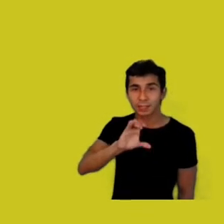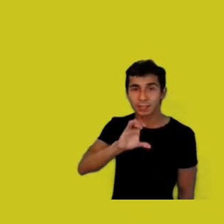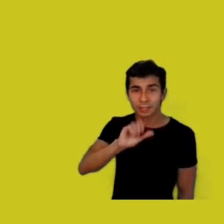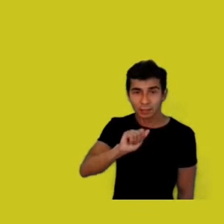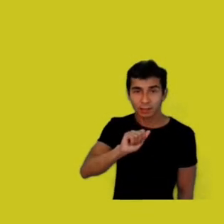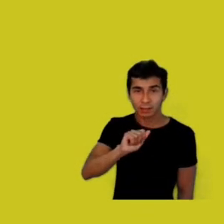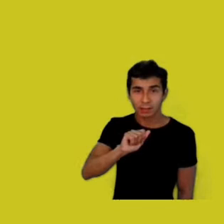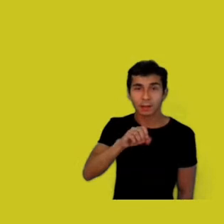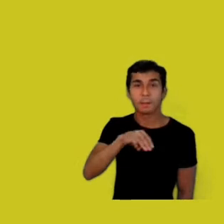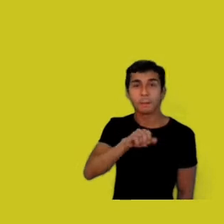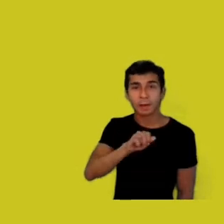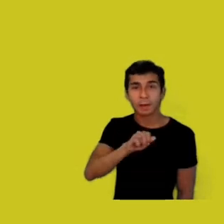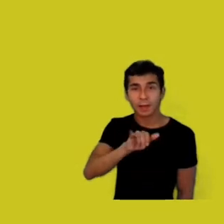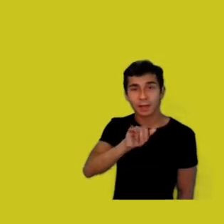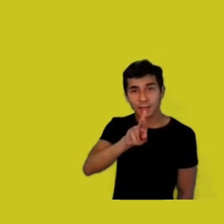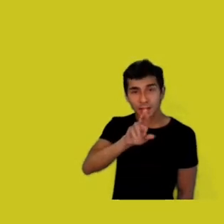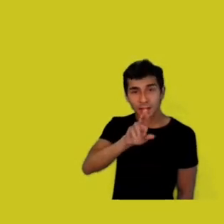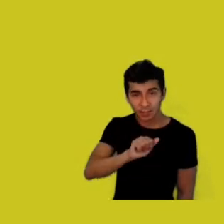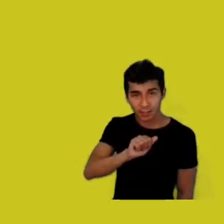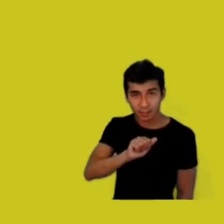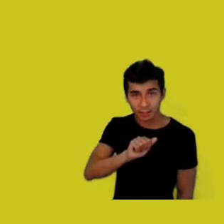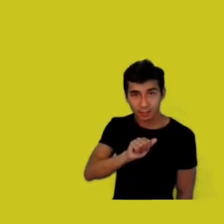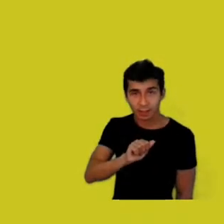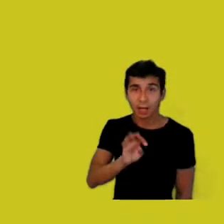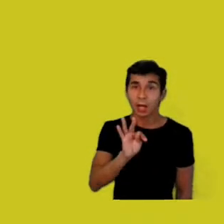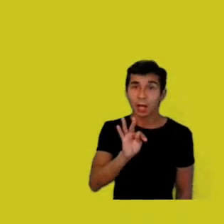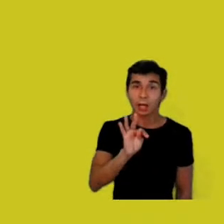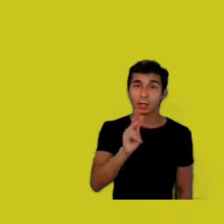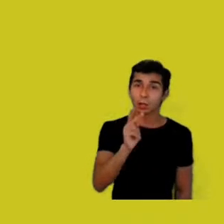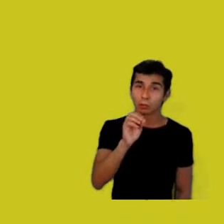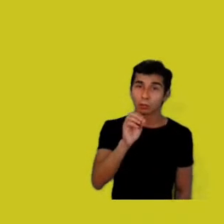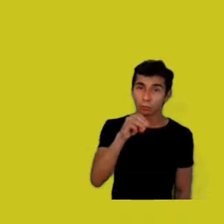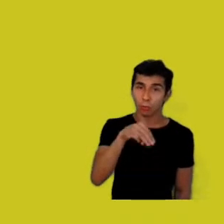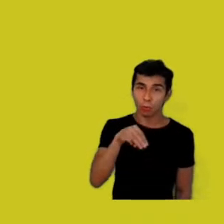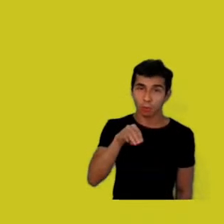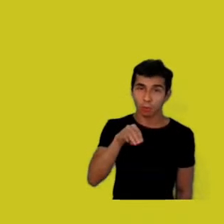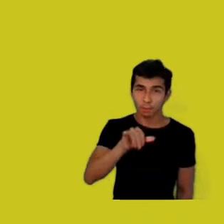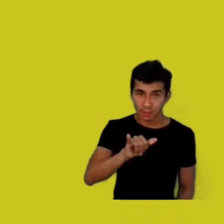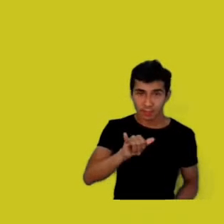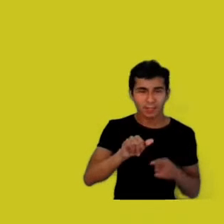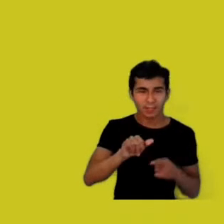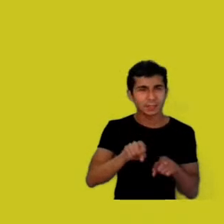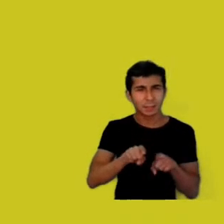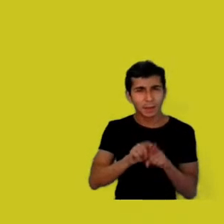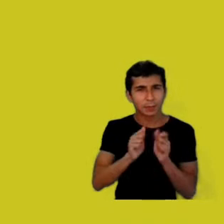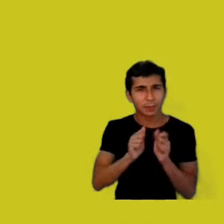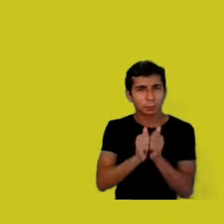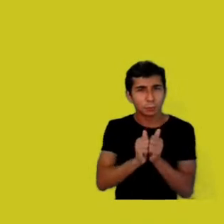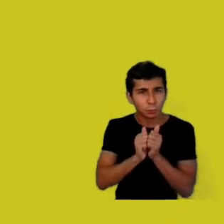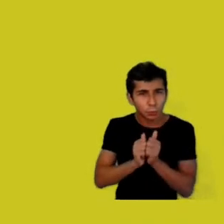Tommy, who’s been with us for a long time and on a few meetings.